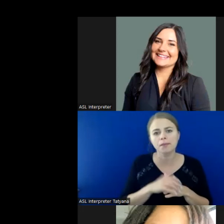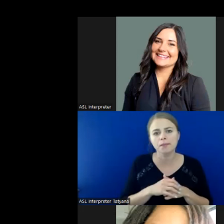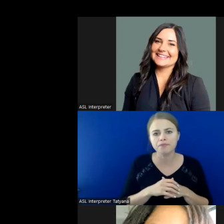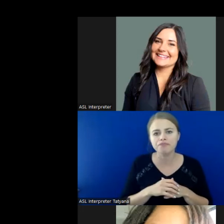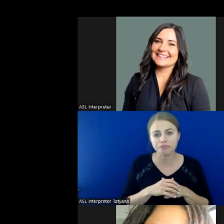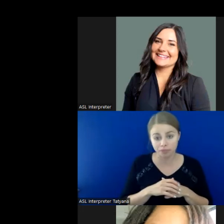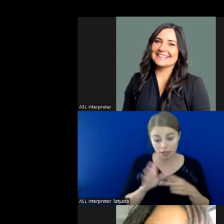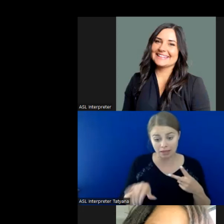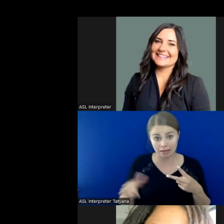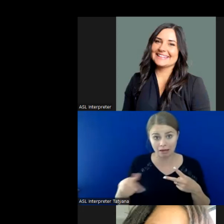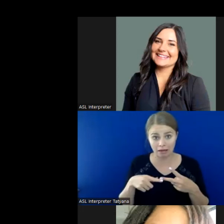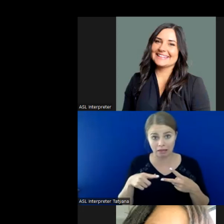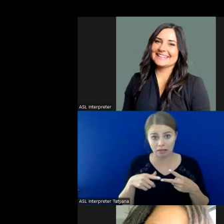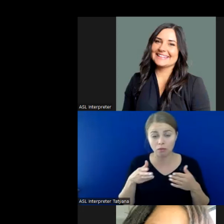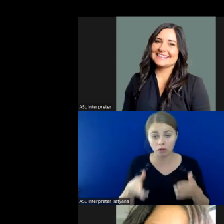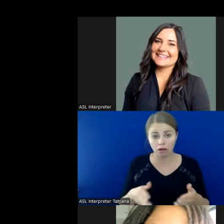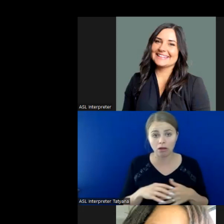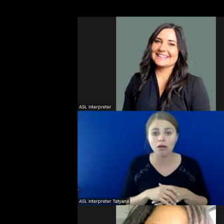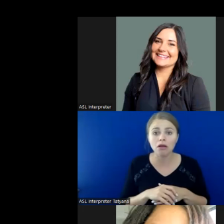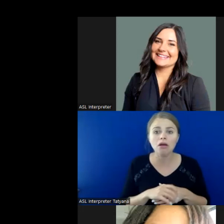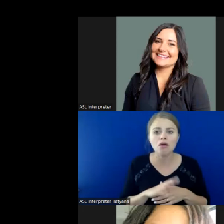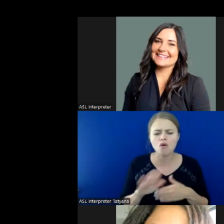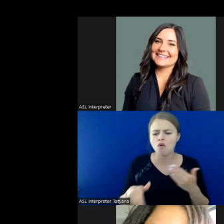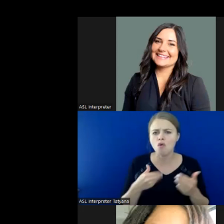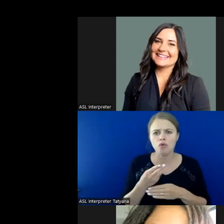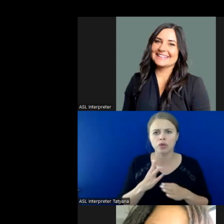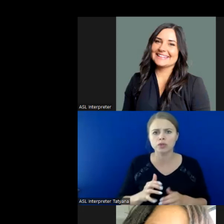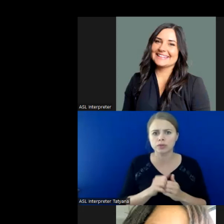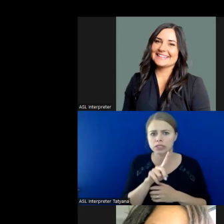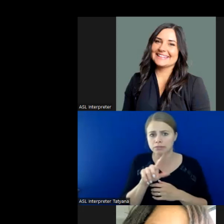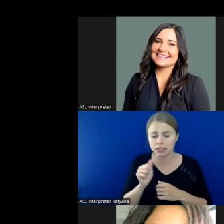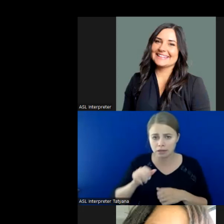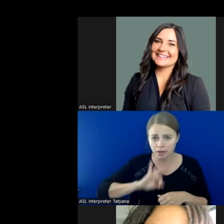The other way that all users with disabilities might benefit is